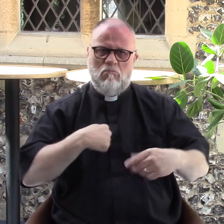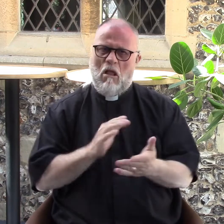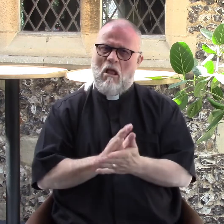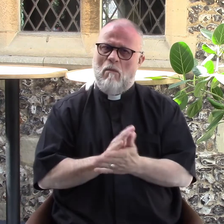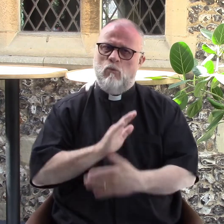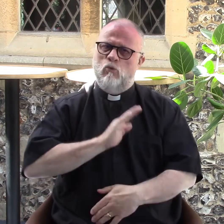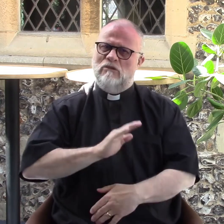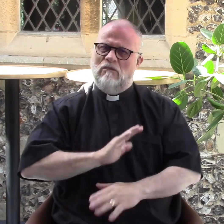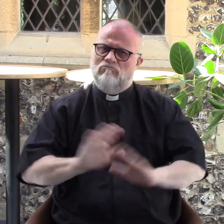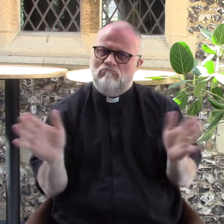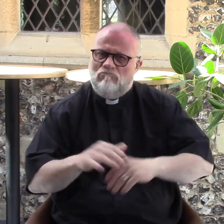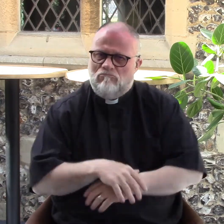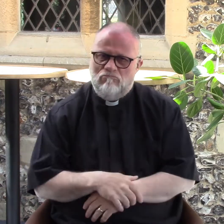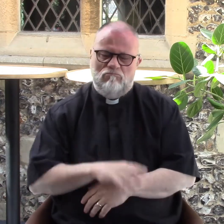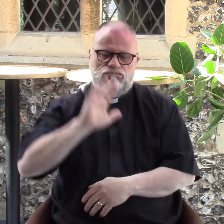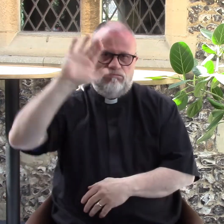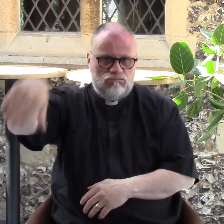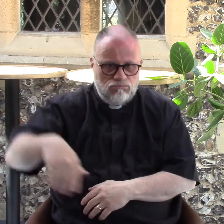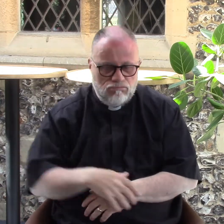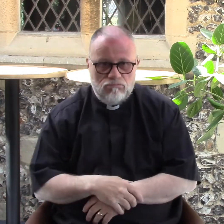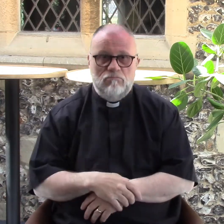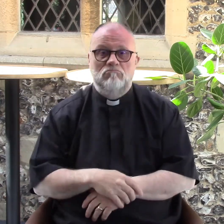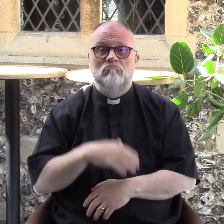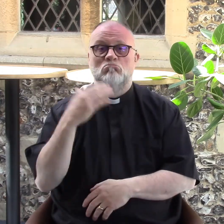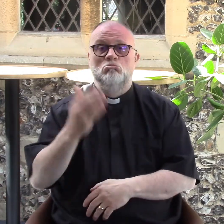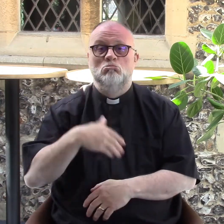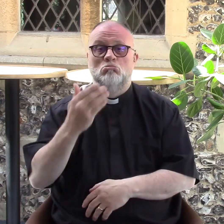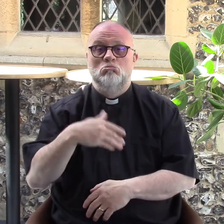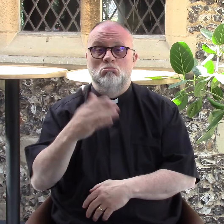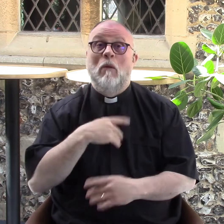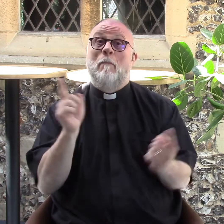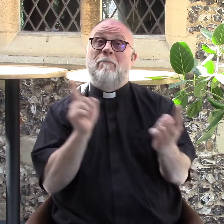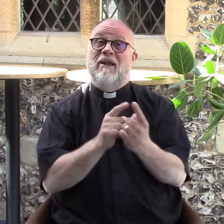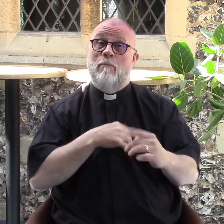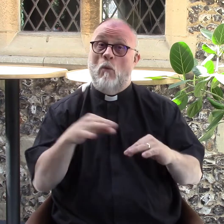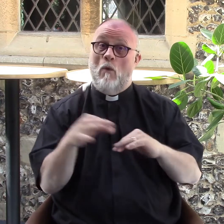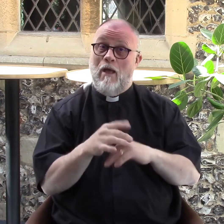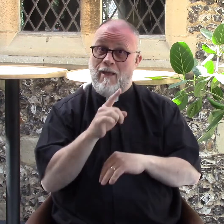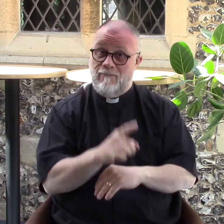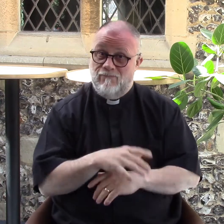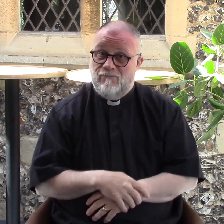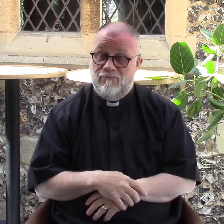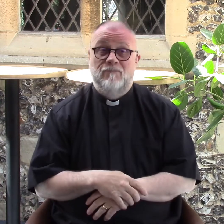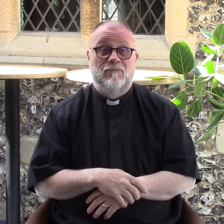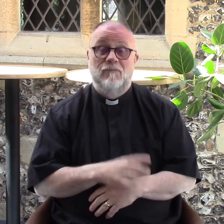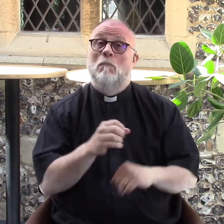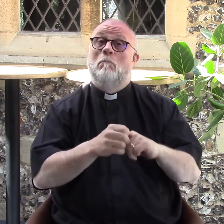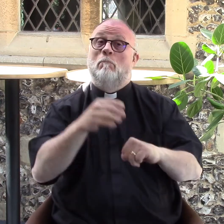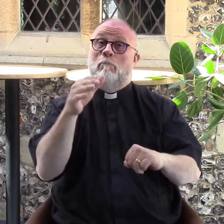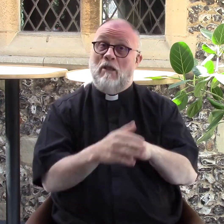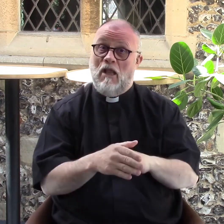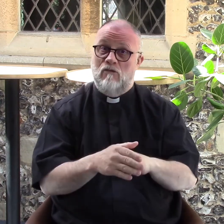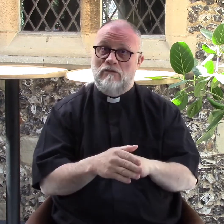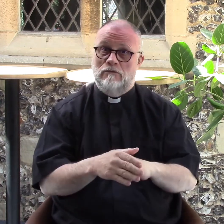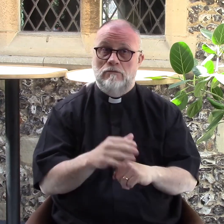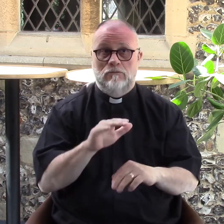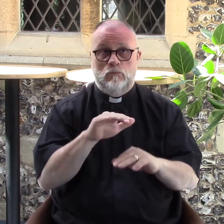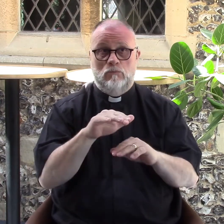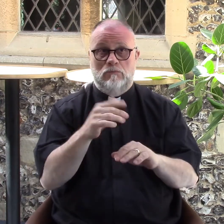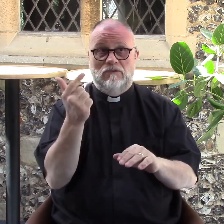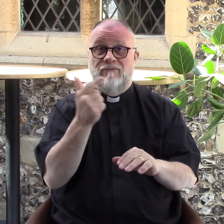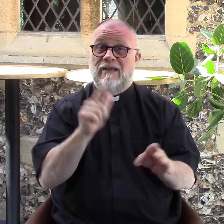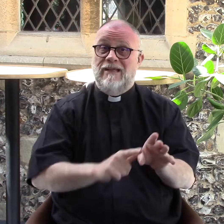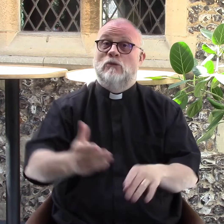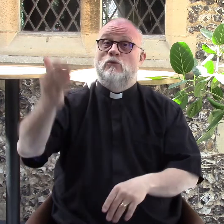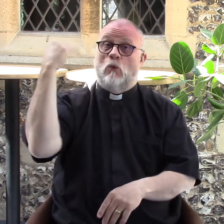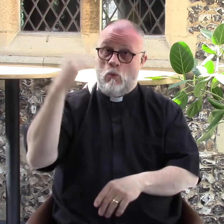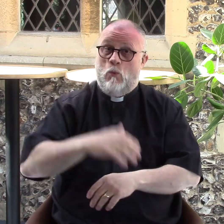satisfied with my life, and I rejected the idea, then I met my wife. We got married 17 years ago.